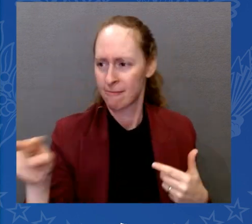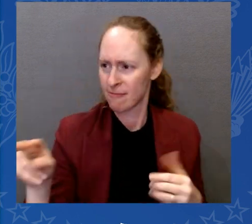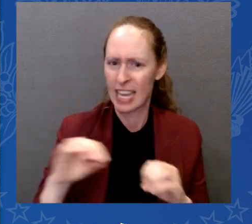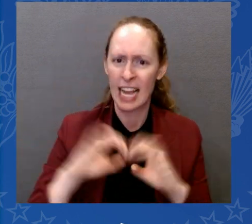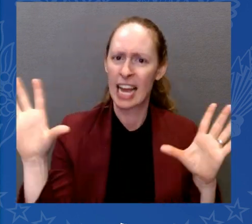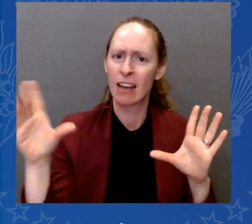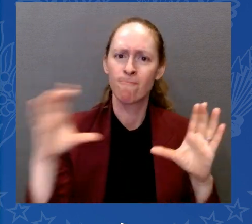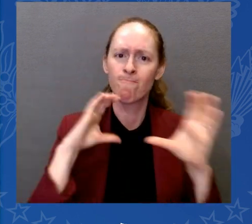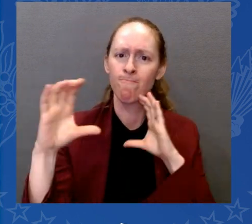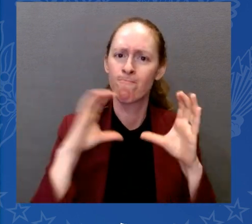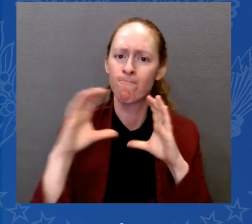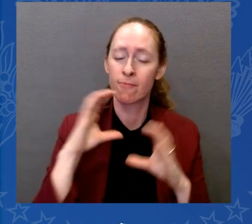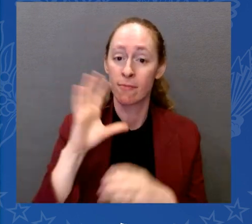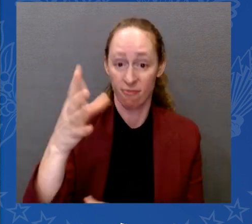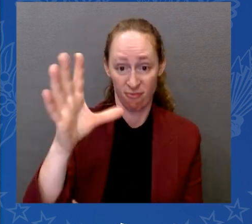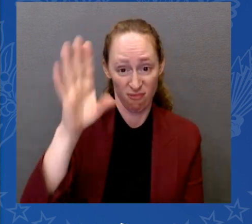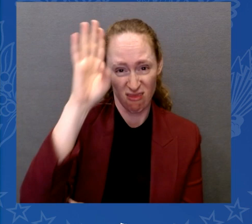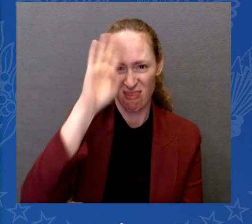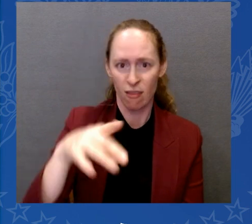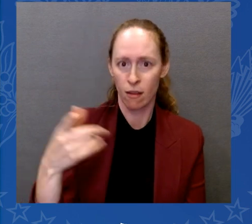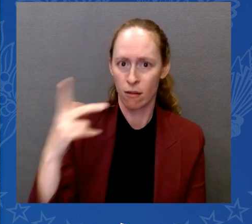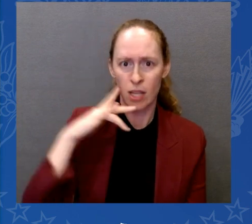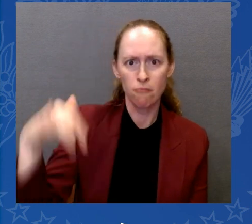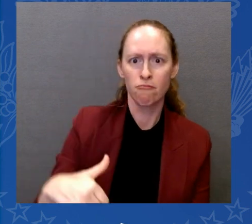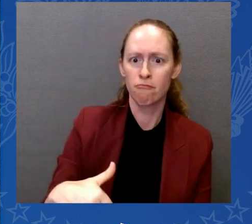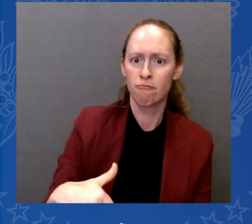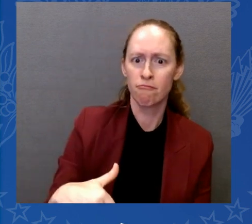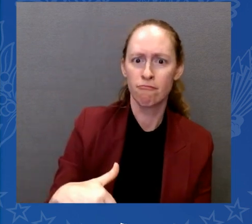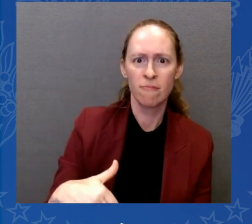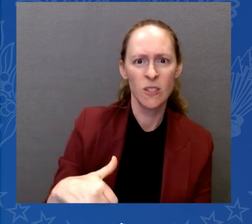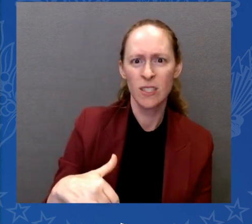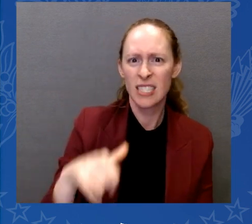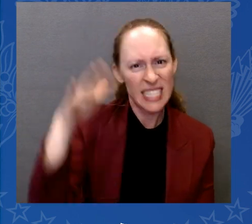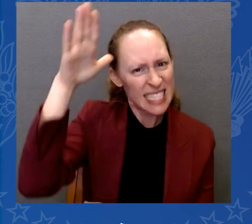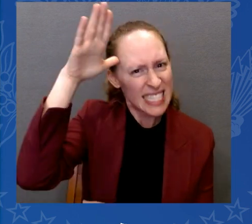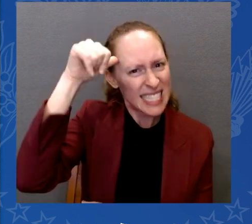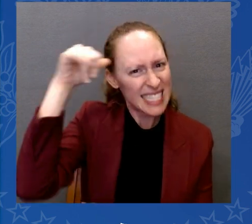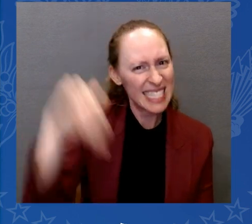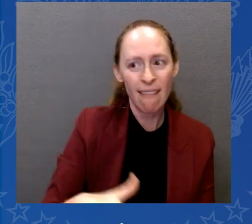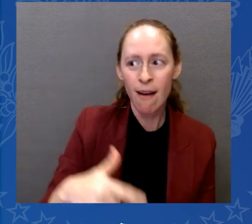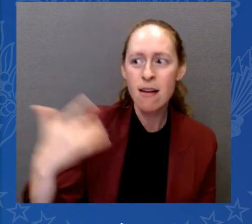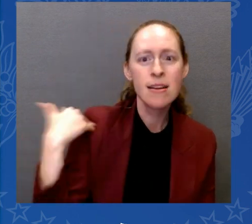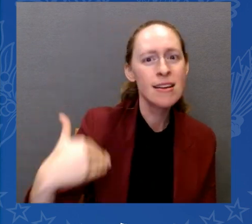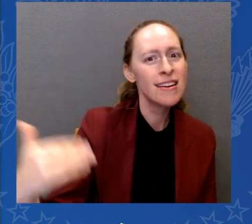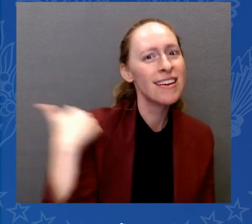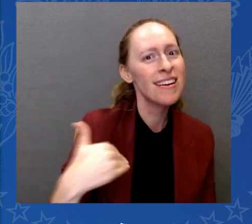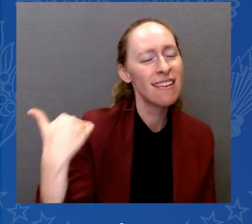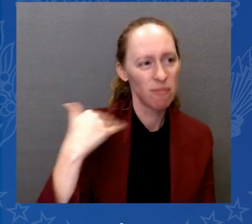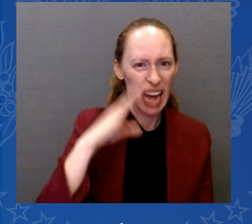if he didn't go. And I'm also honored to be joined by several Tribal leaders here,